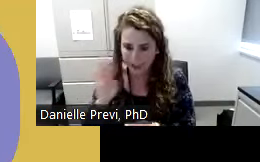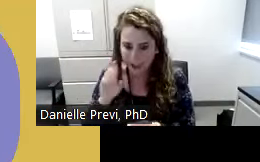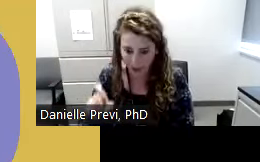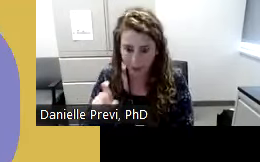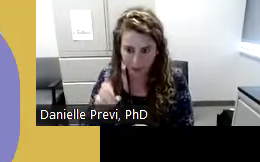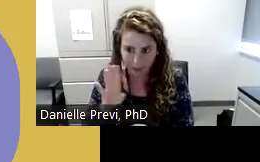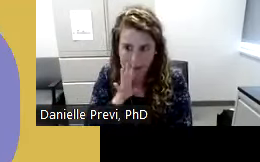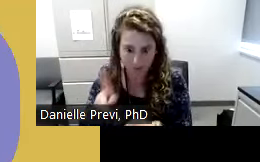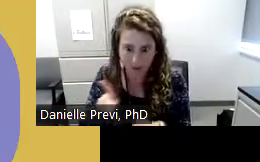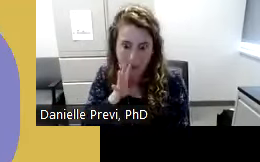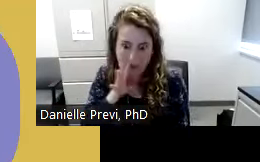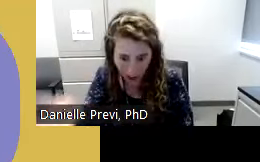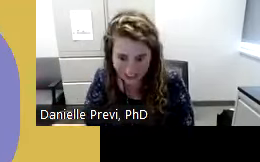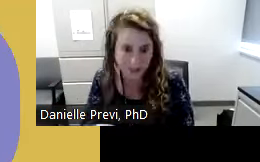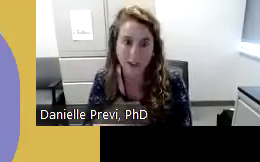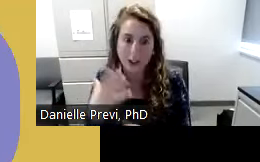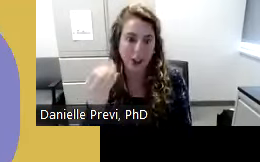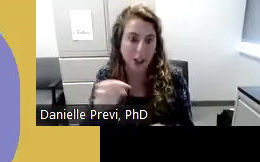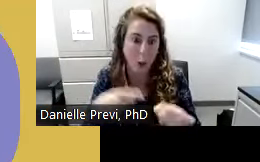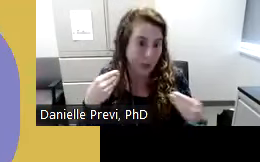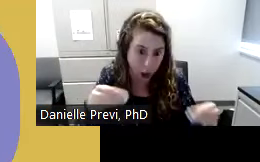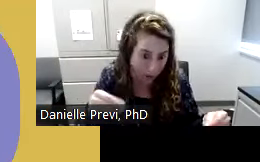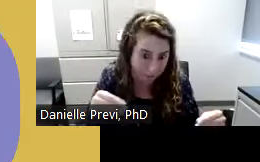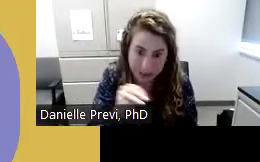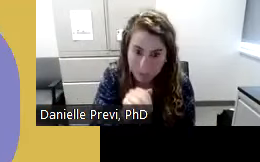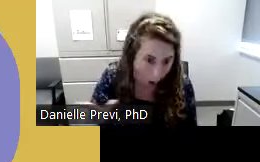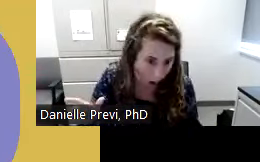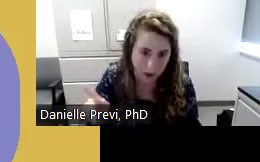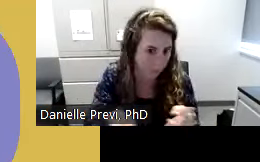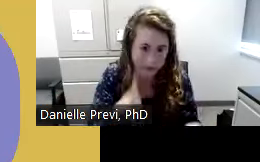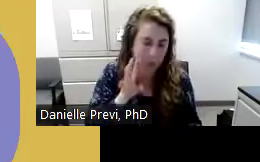speaking. You go in and out of a coffee shop, the child is going to be exposed to that. You